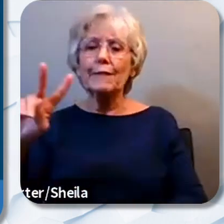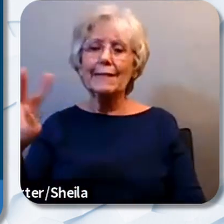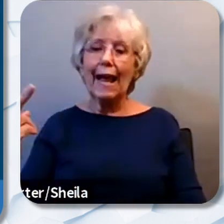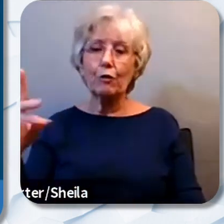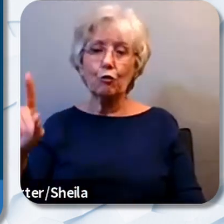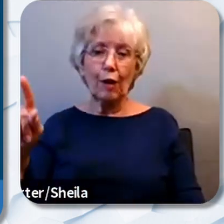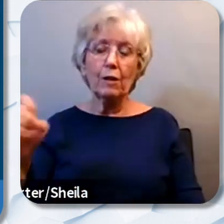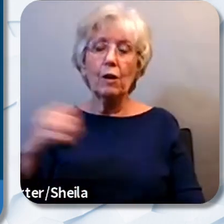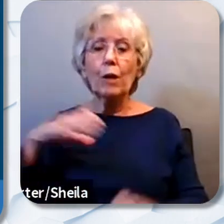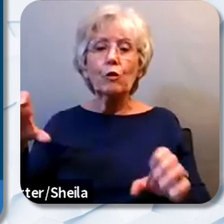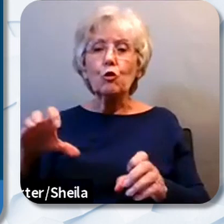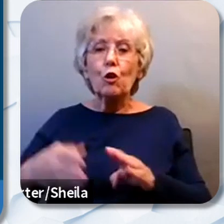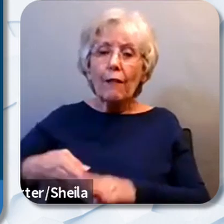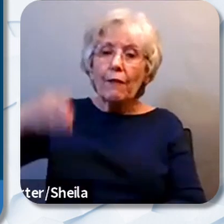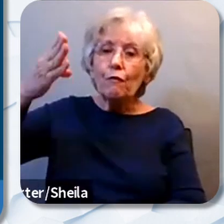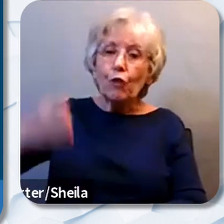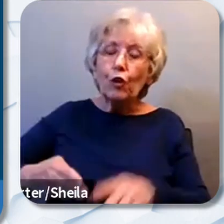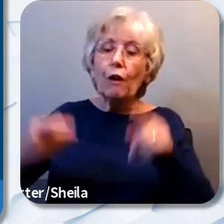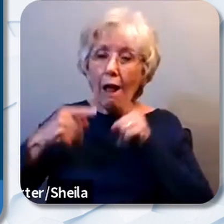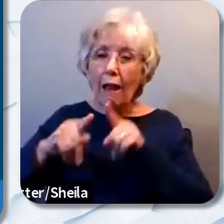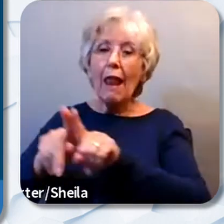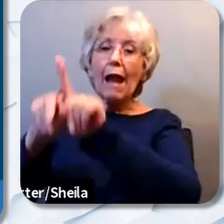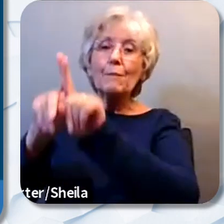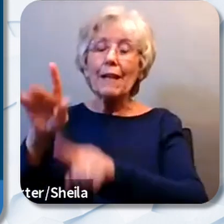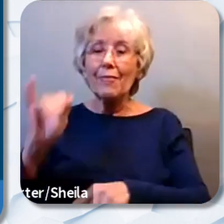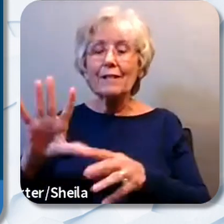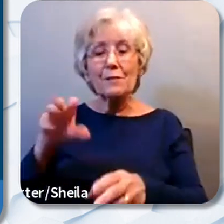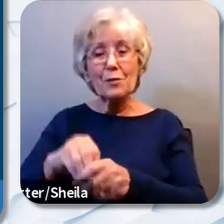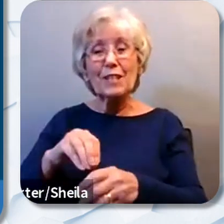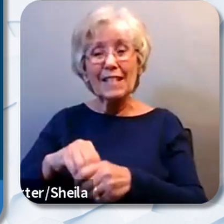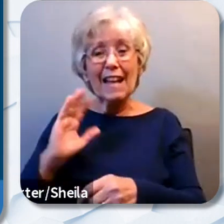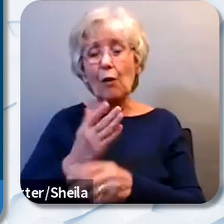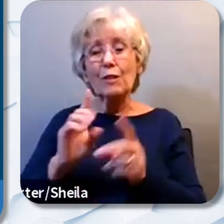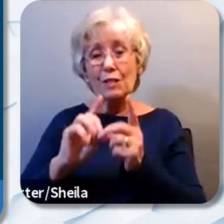this vertical alignment and it's included in the district, we have a. For example, we have an early